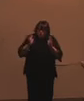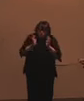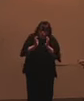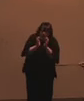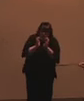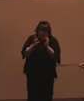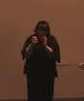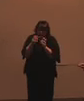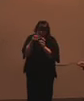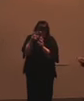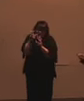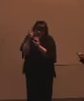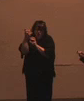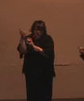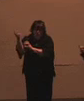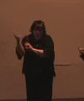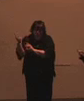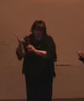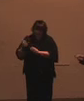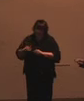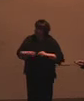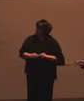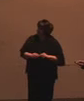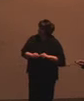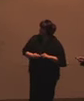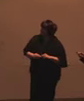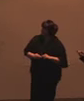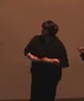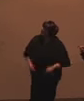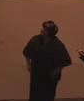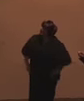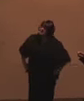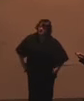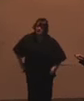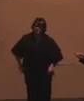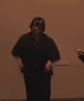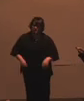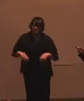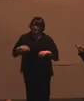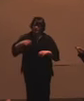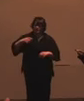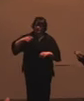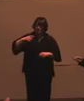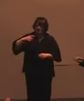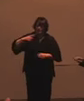And we proposed to create this white box.